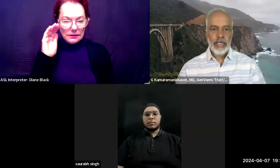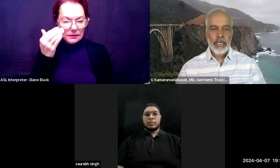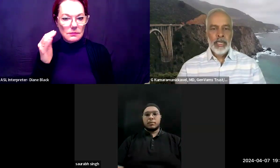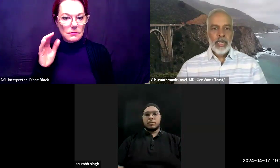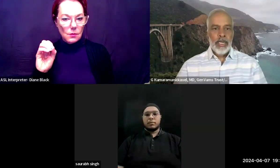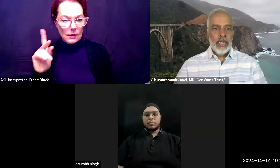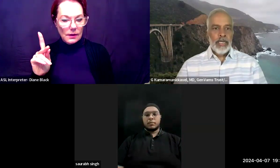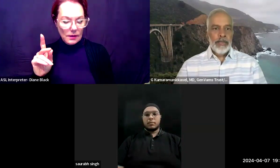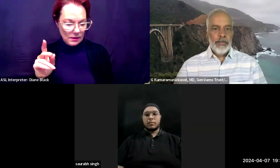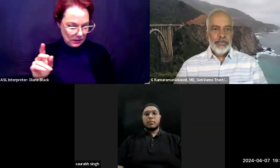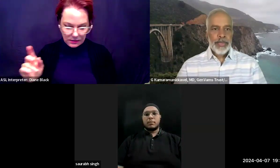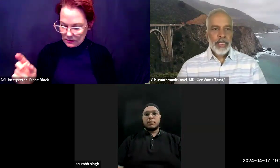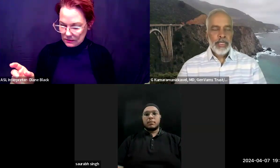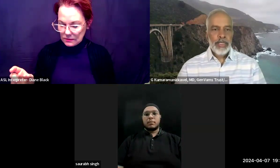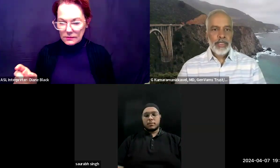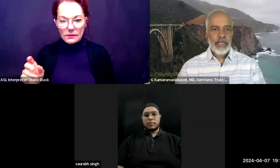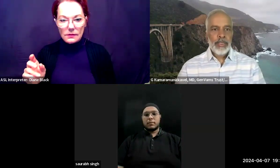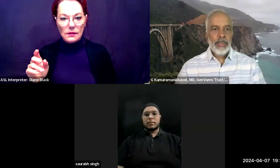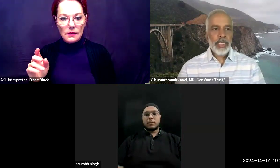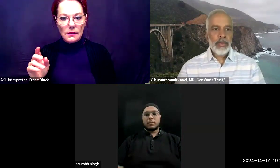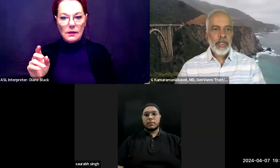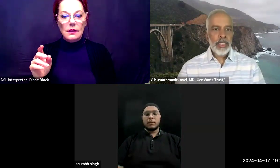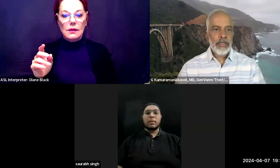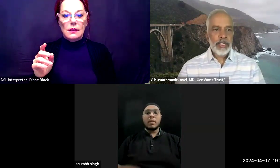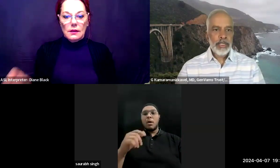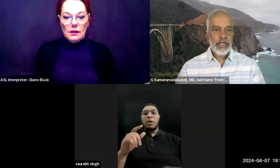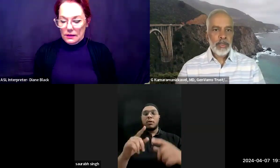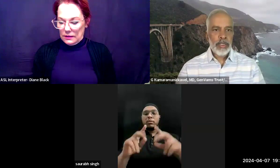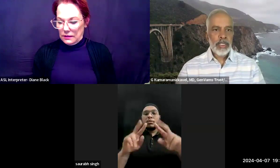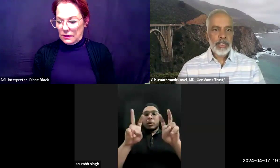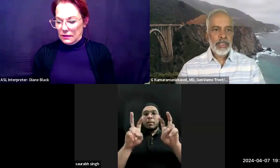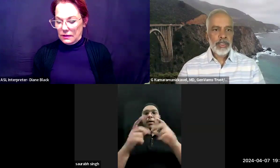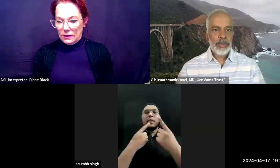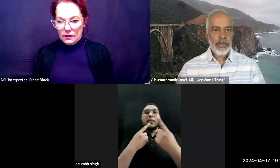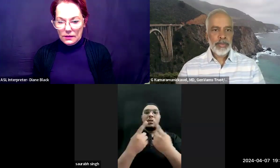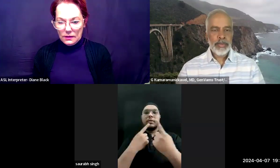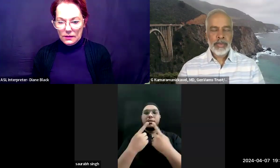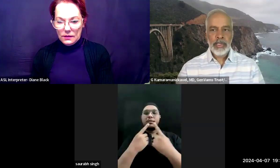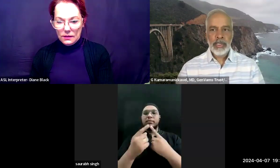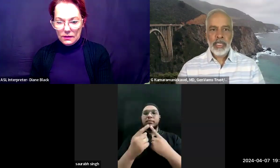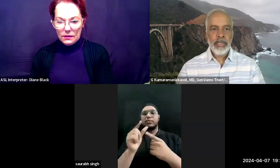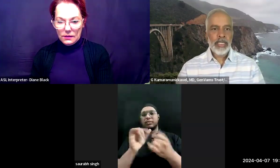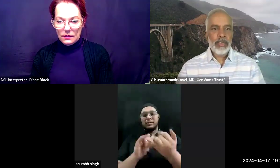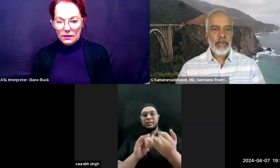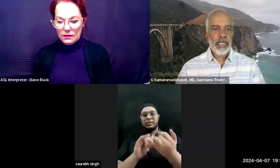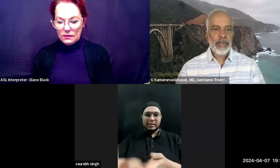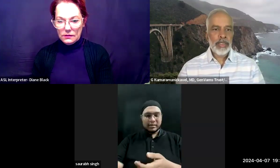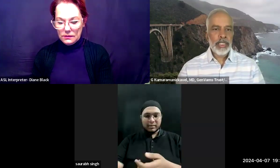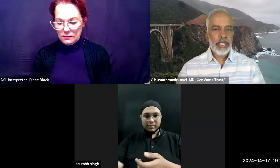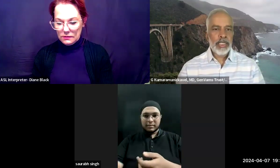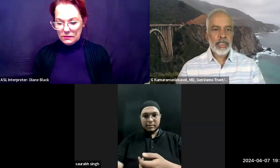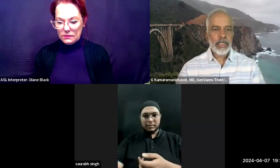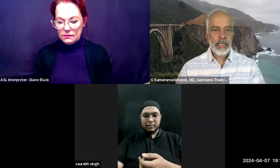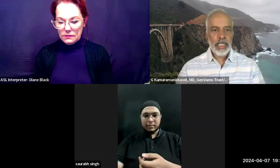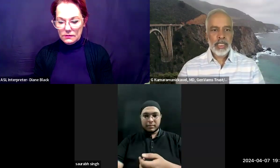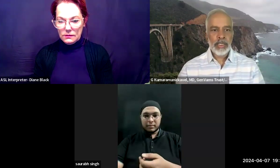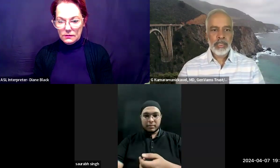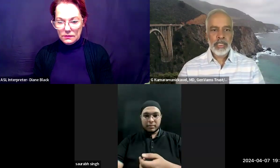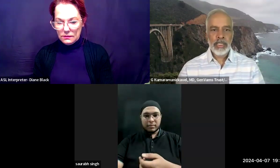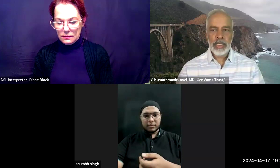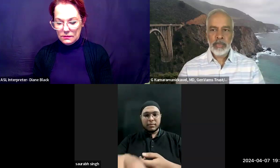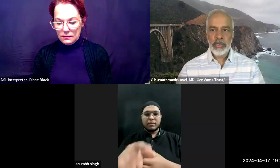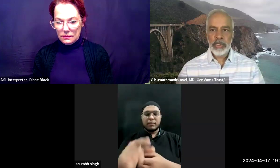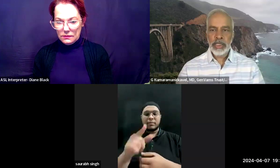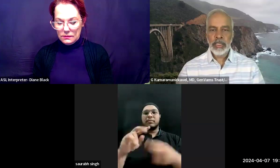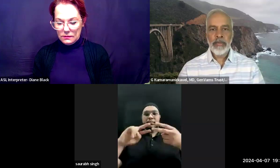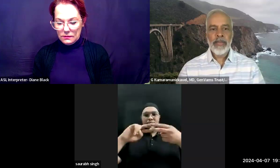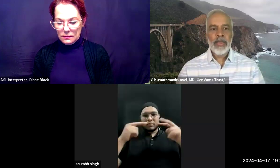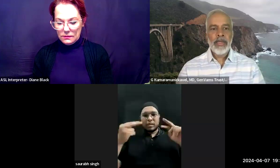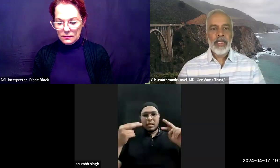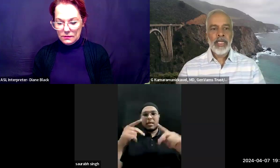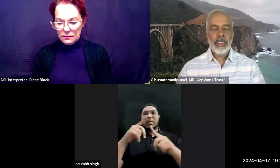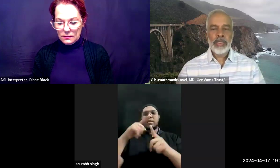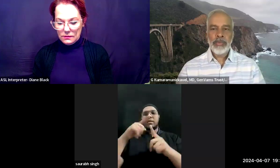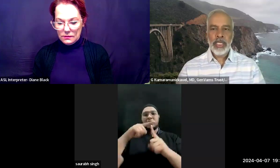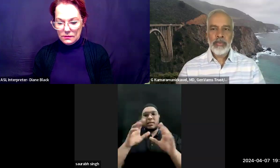[Dr Kumar speaking] okay so the talk that I'm going to give is on Usher syndrome. It will be an update on the genetics, genetic counseling and therapies. And also very